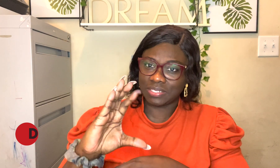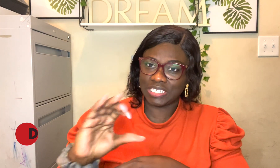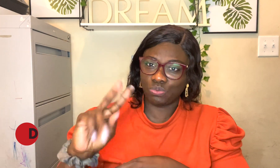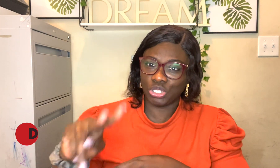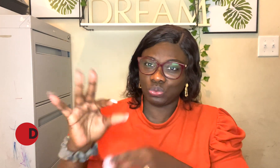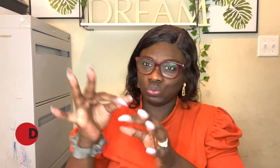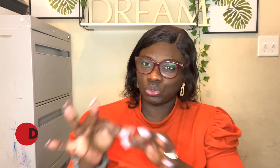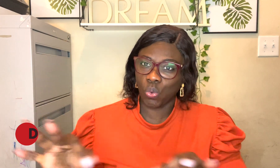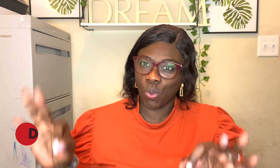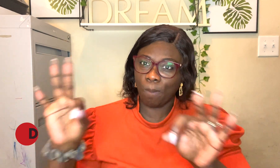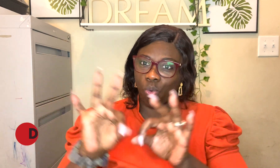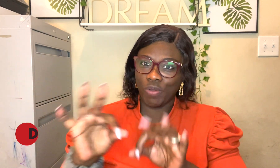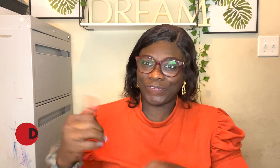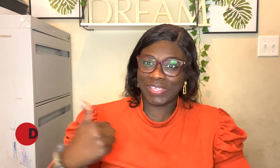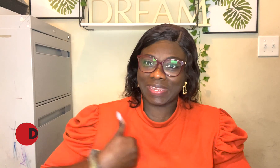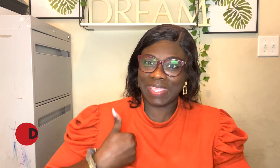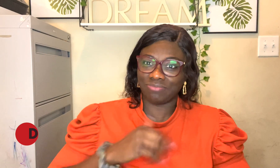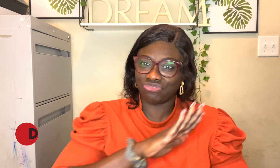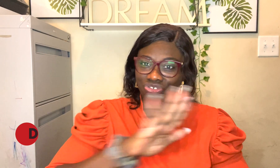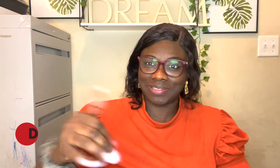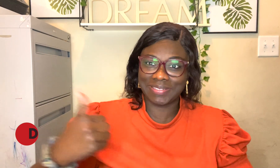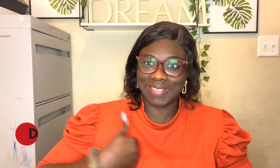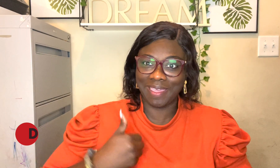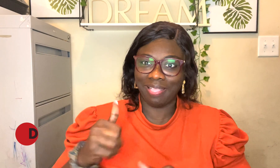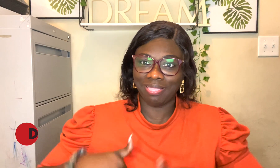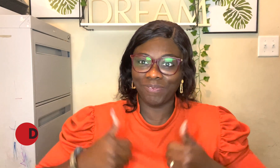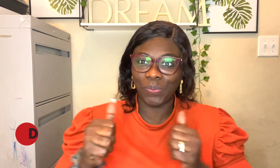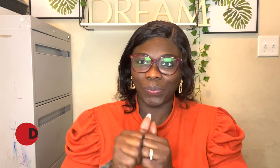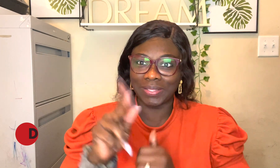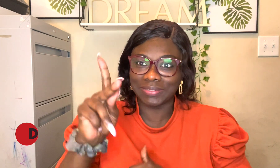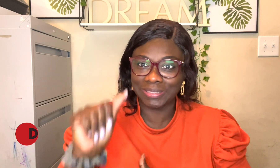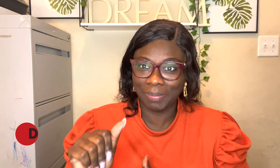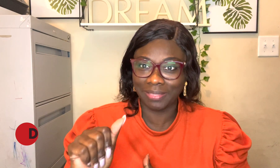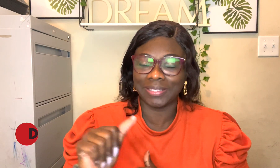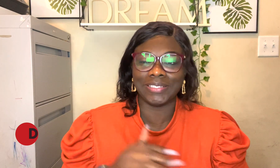across Canada who live with a disability.